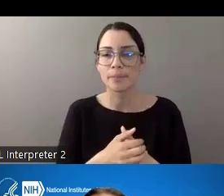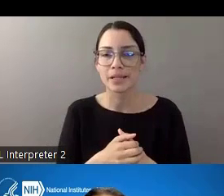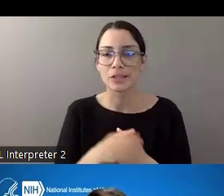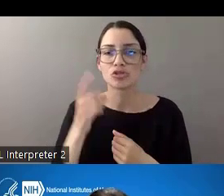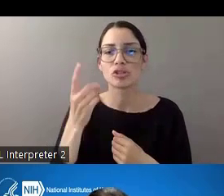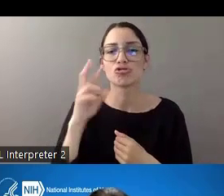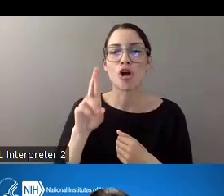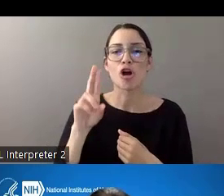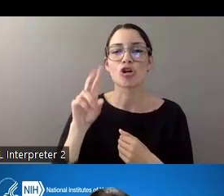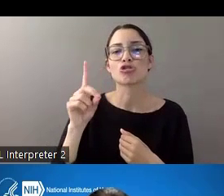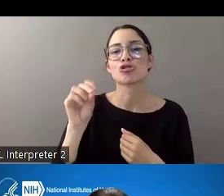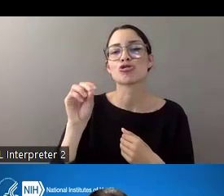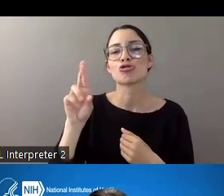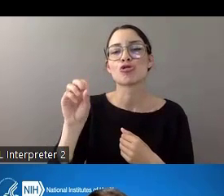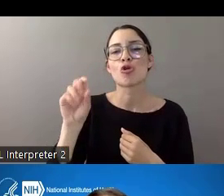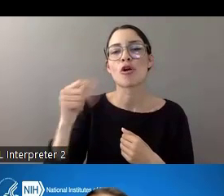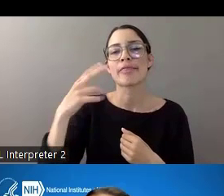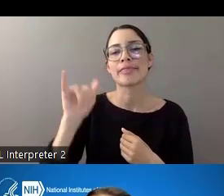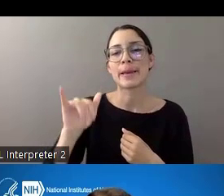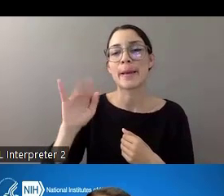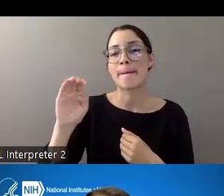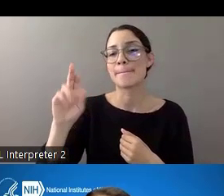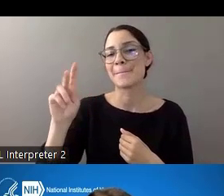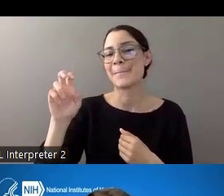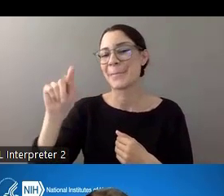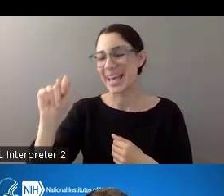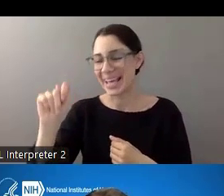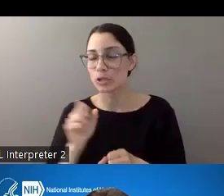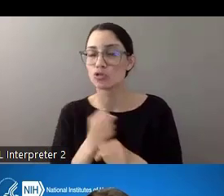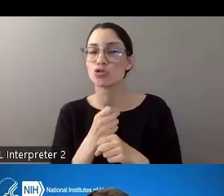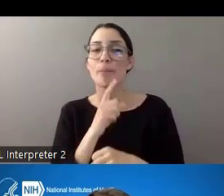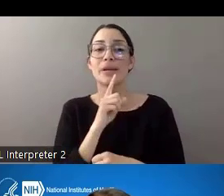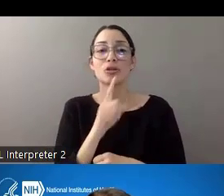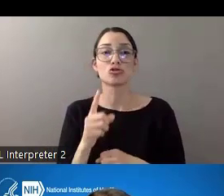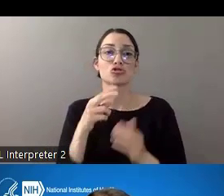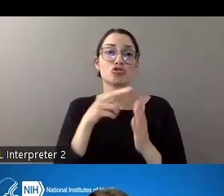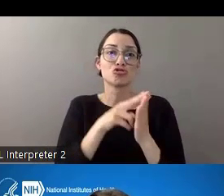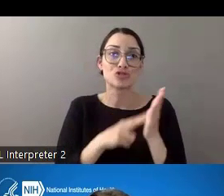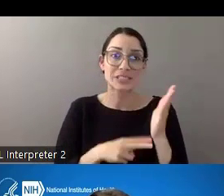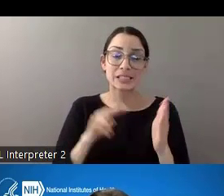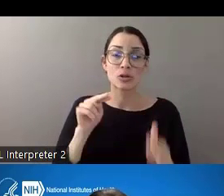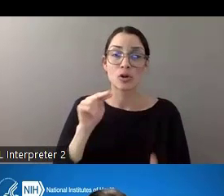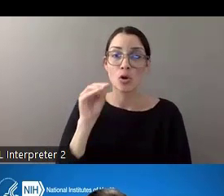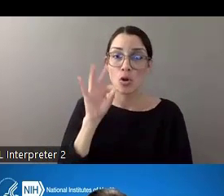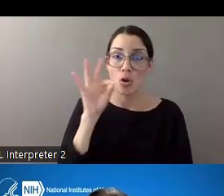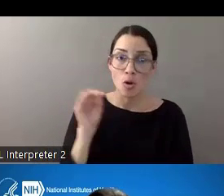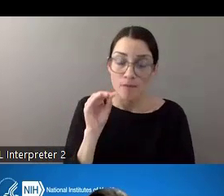Read the NOFOs, and talk to a relevant program officer. And now, I'll hand it back to Charles.